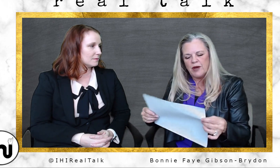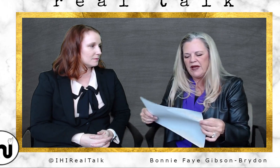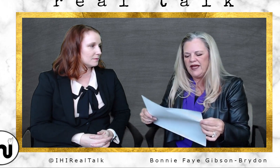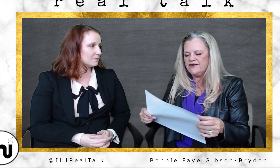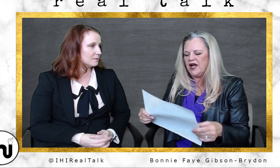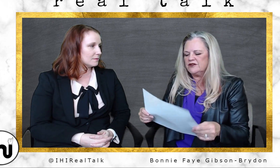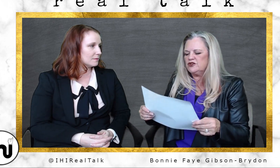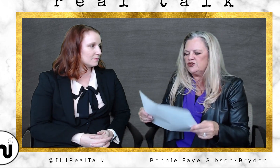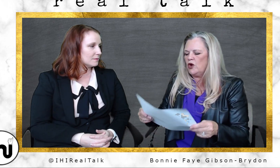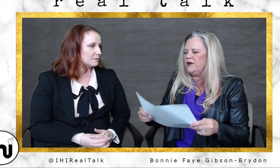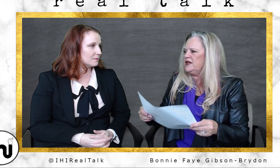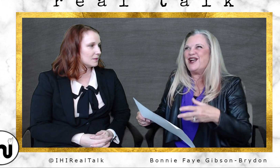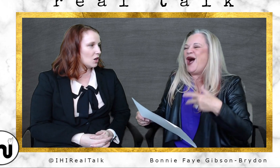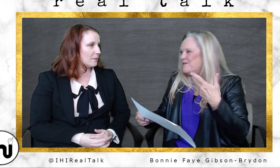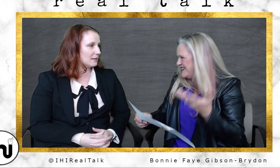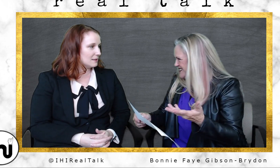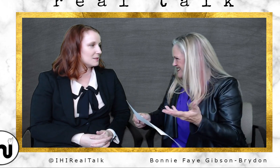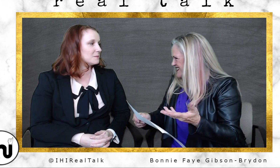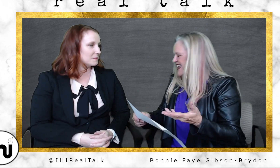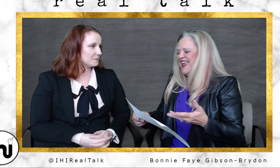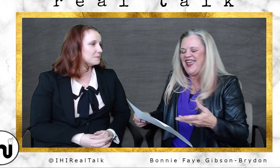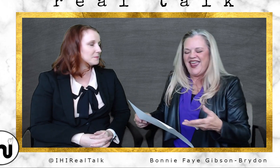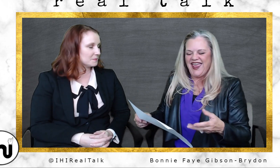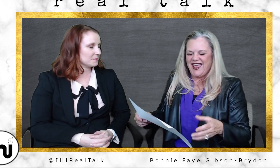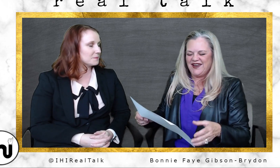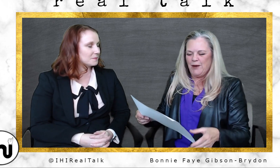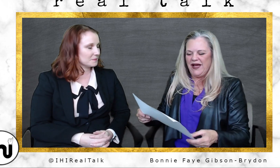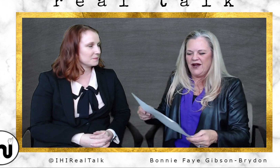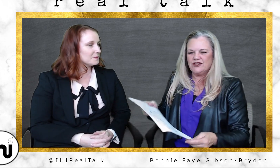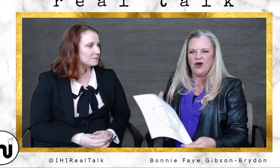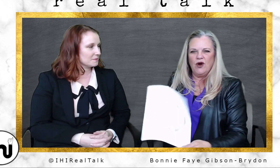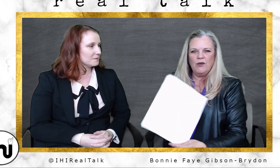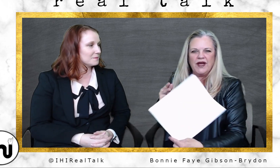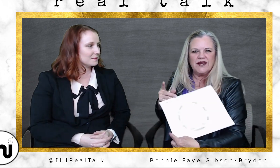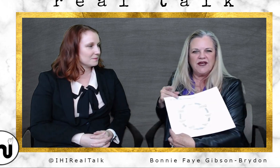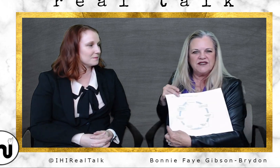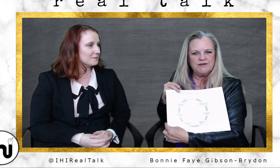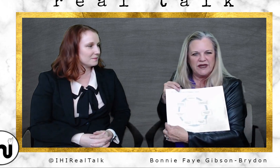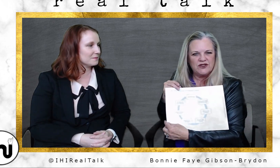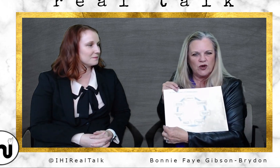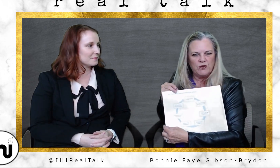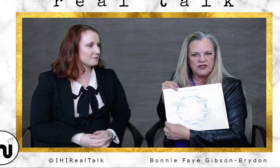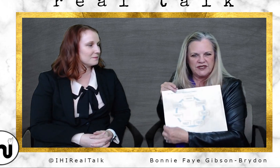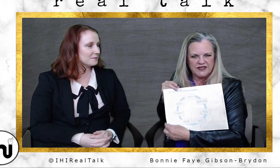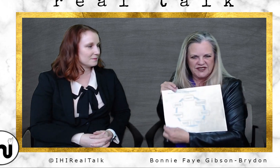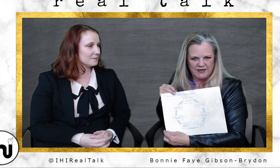I have gotten so many comments and about, "Oh, my god! this makes so much sense to me now!"